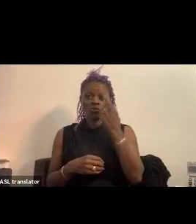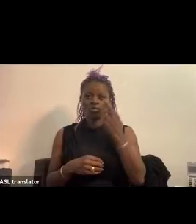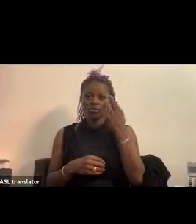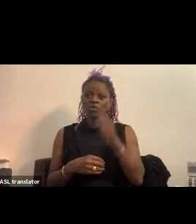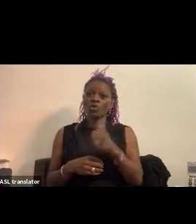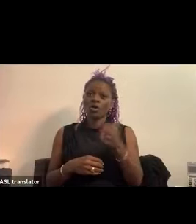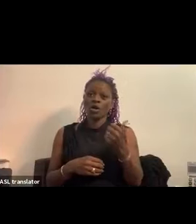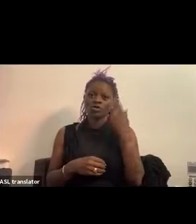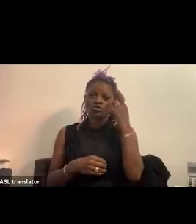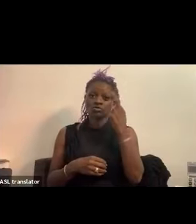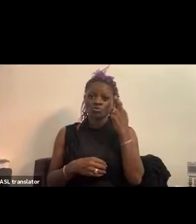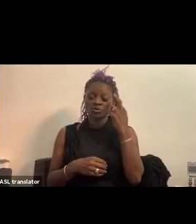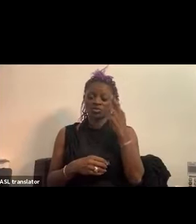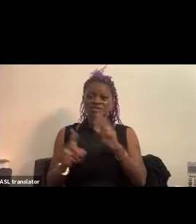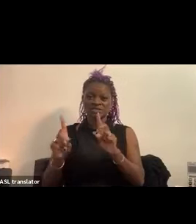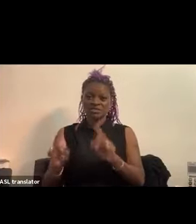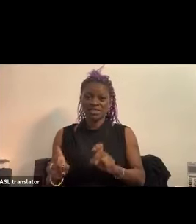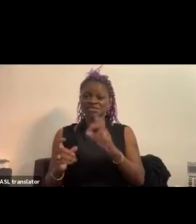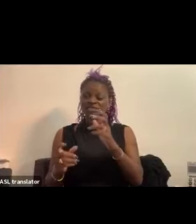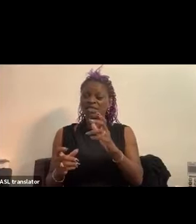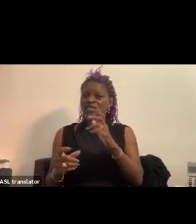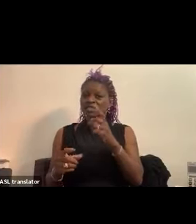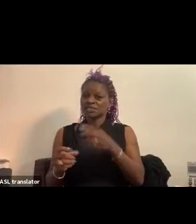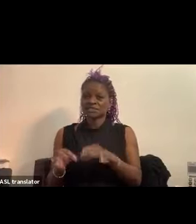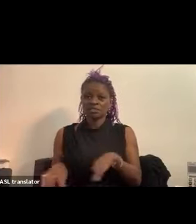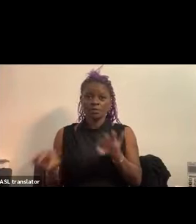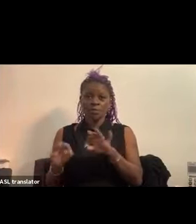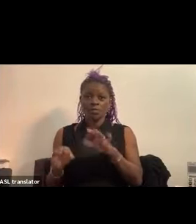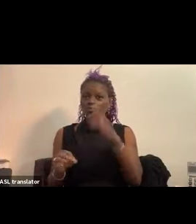30 to 40 percent of people who have covid-19 have mild or no symptoms, but